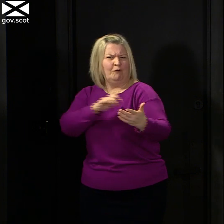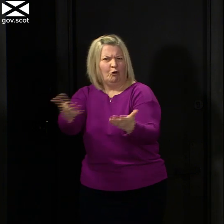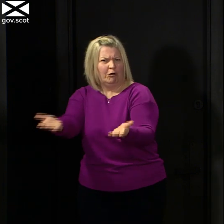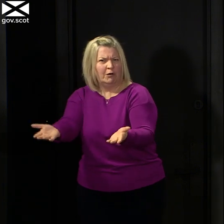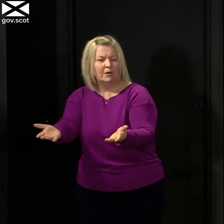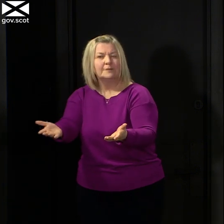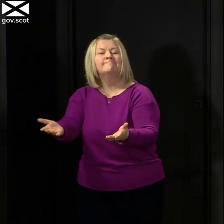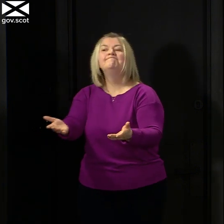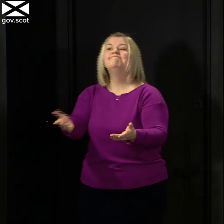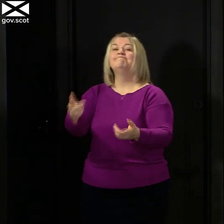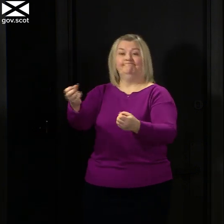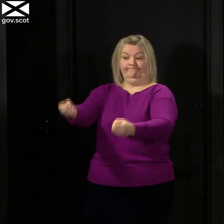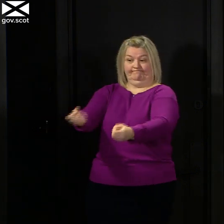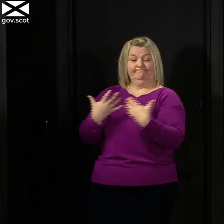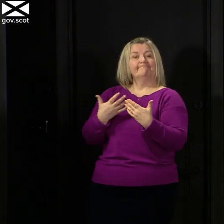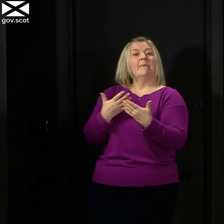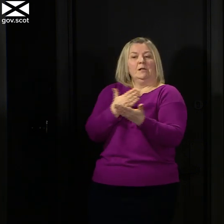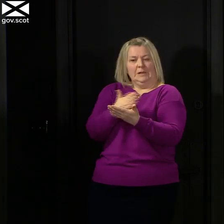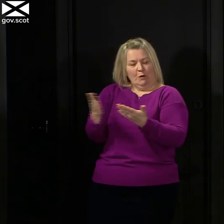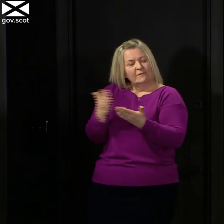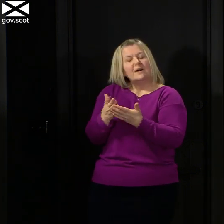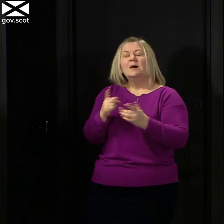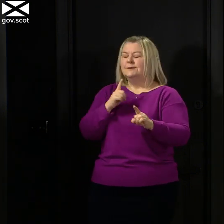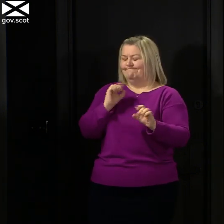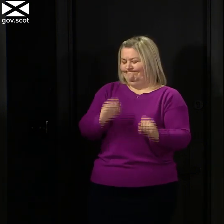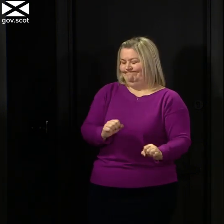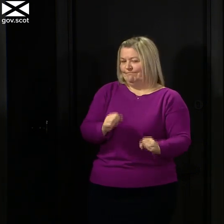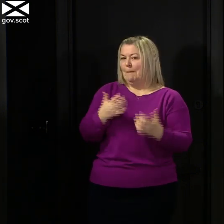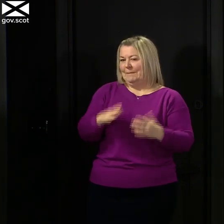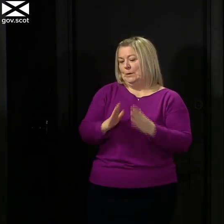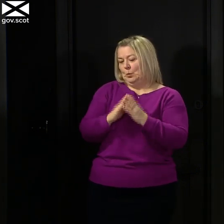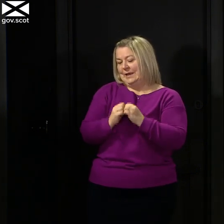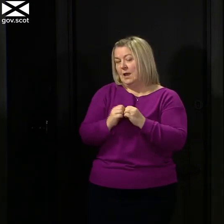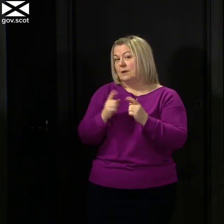later clarified that she had been there the weekend before, and she made that clear at